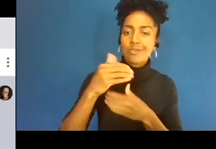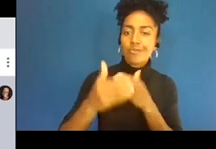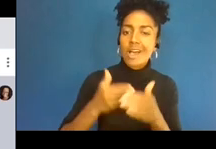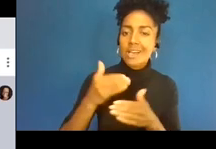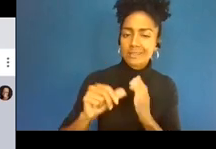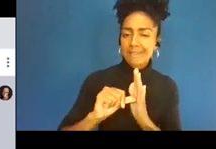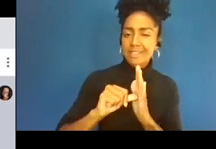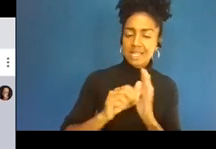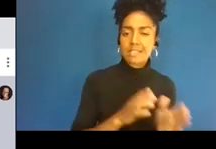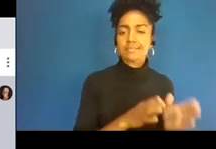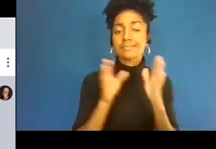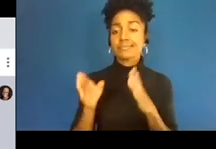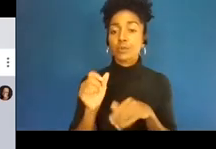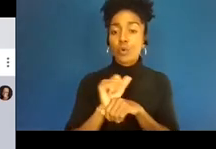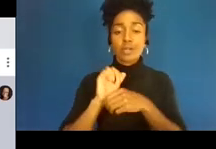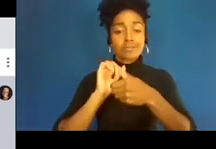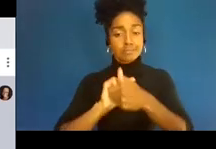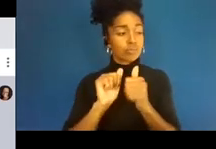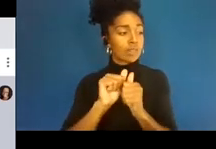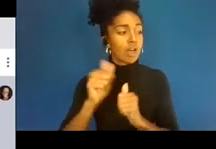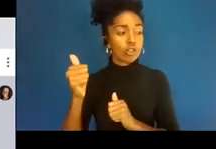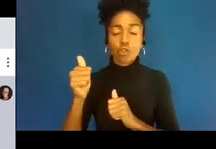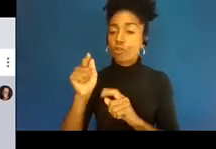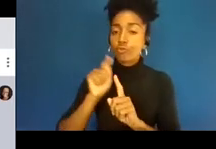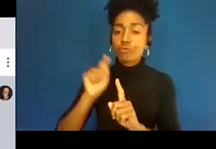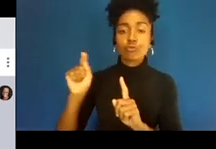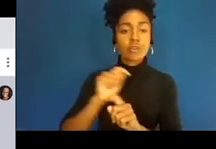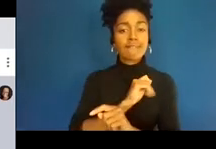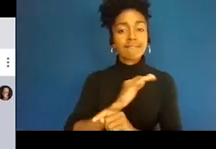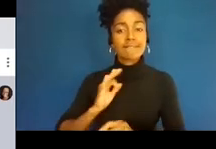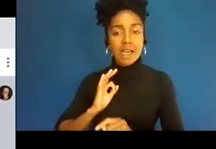"Working with other faculty to move beyond overreliance on formatting conventions"